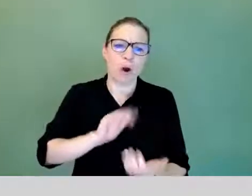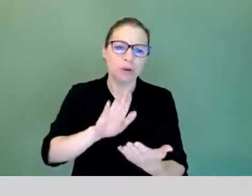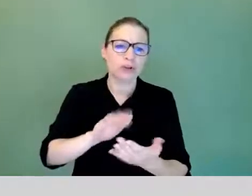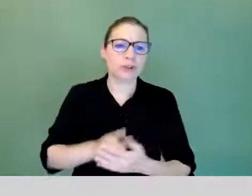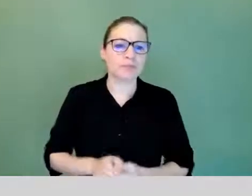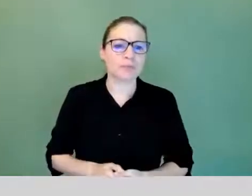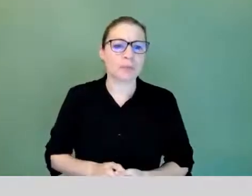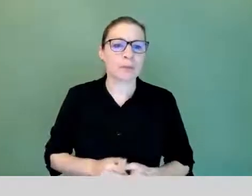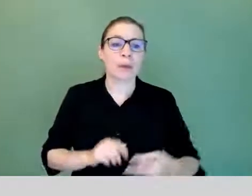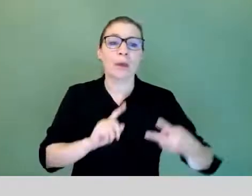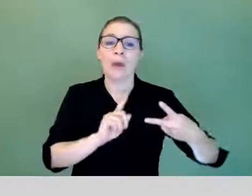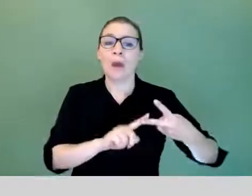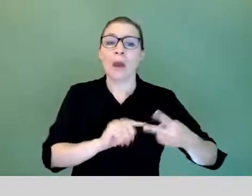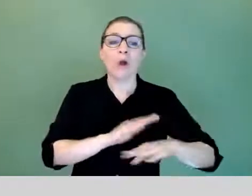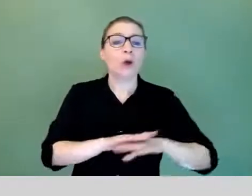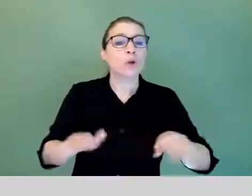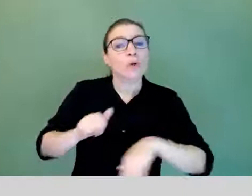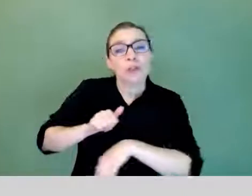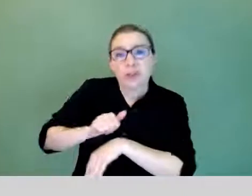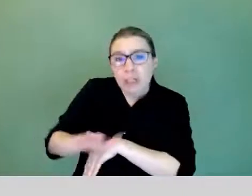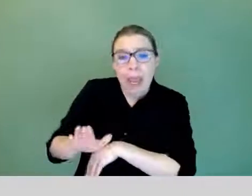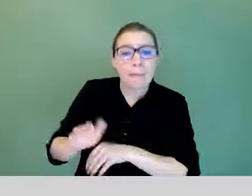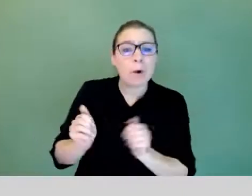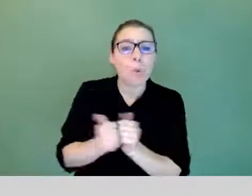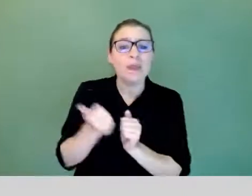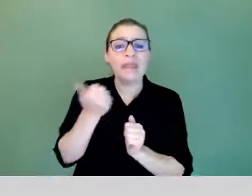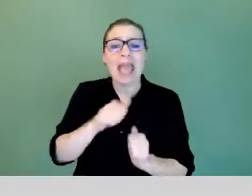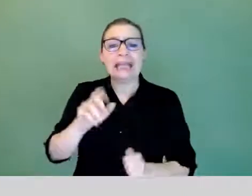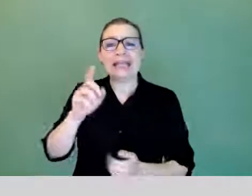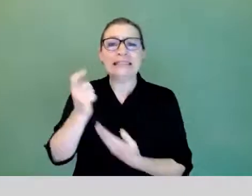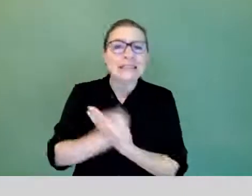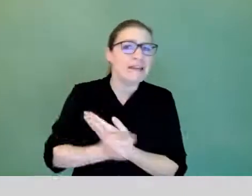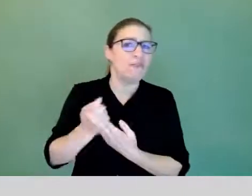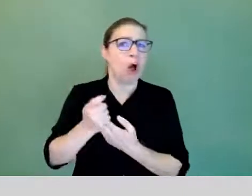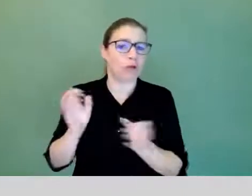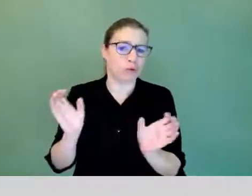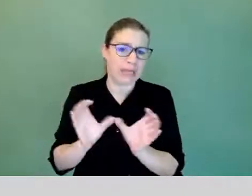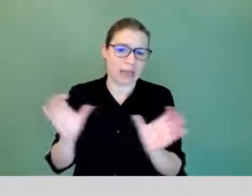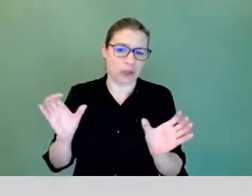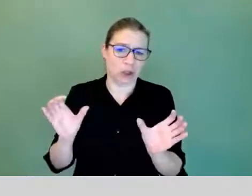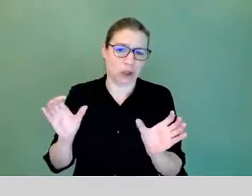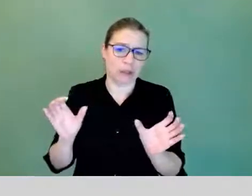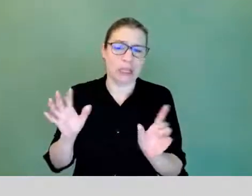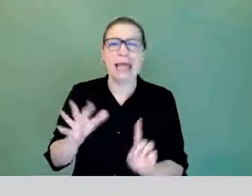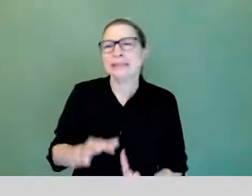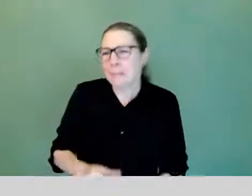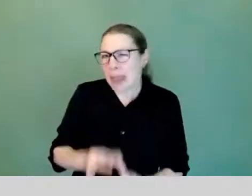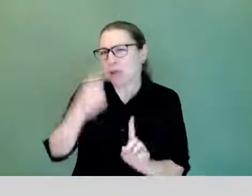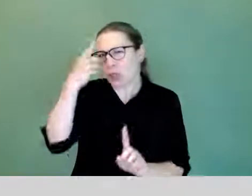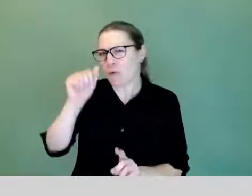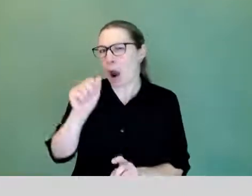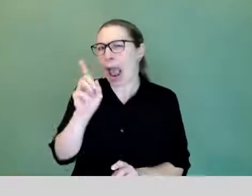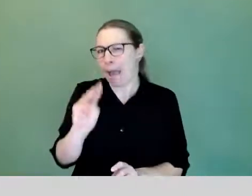Then do not ship or deploy with any default credentials. So the particularly the admin users.